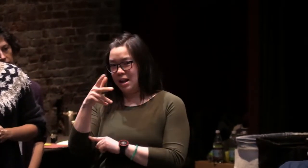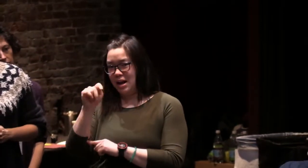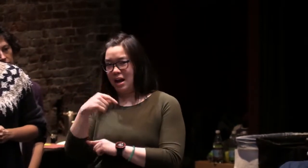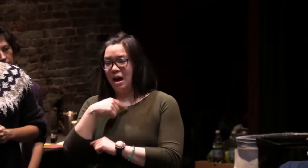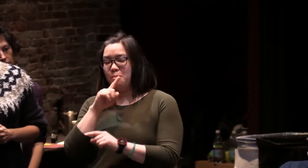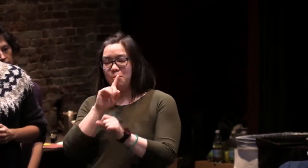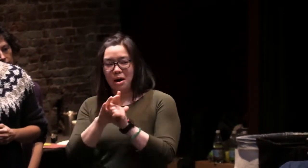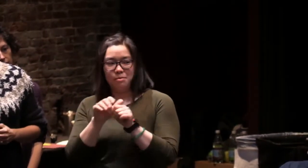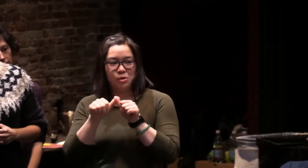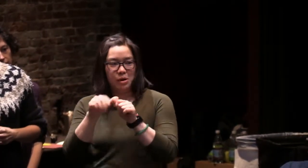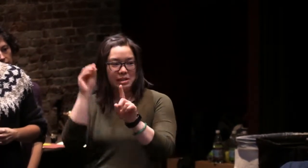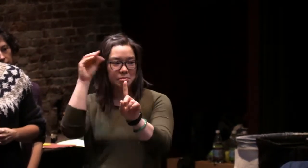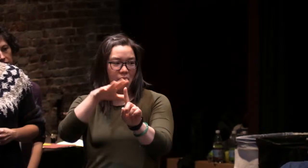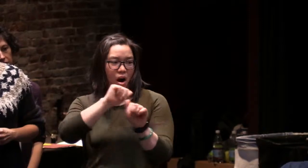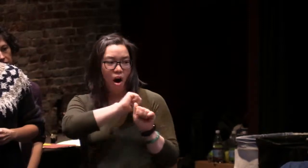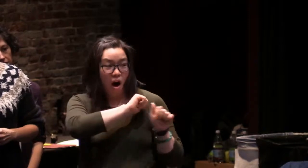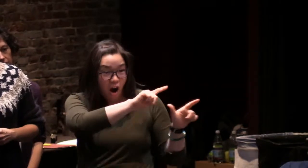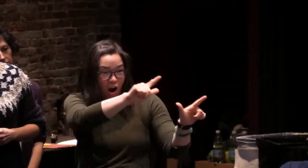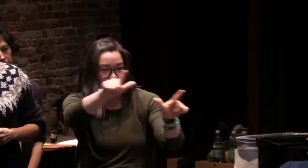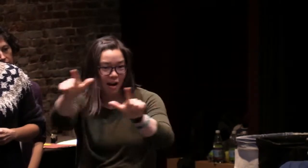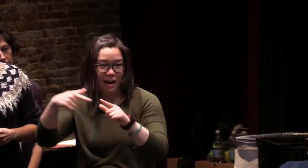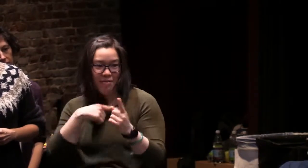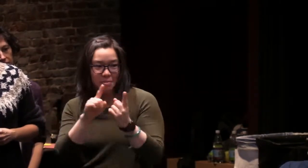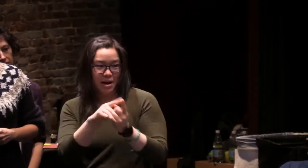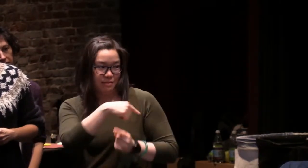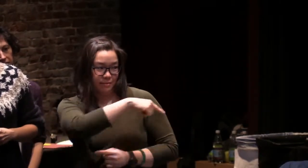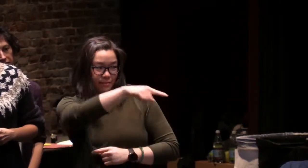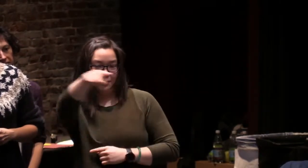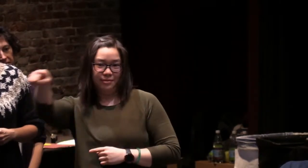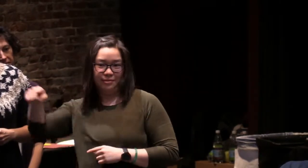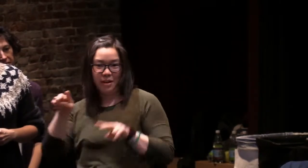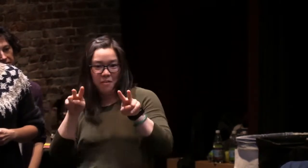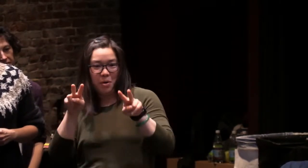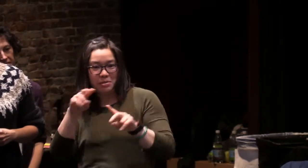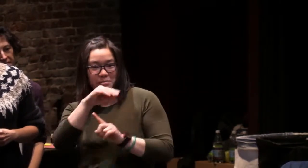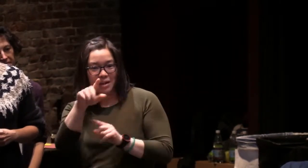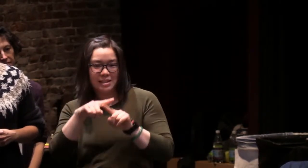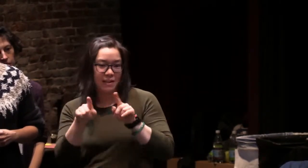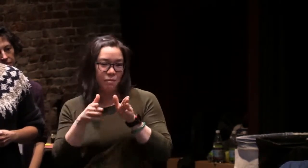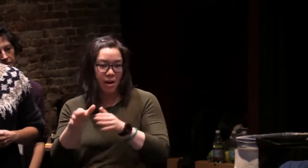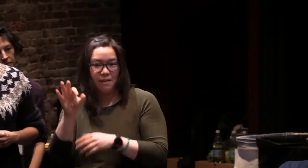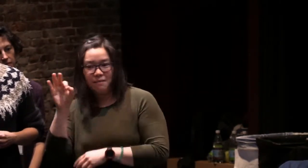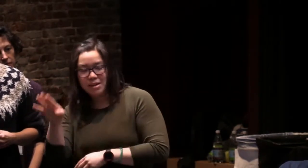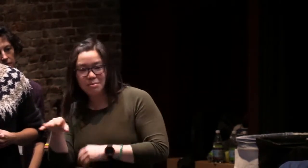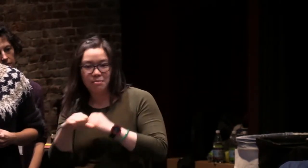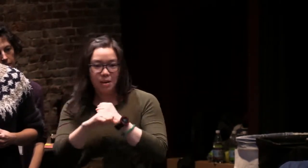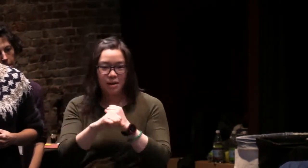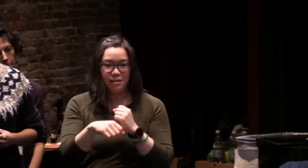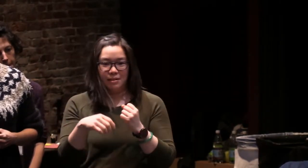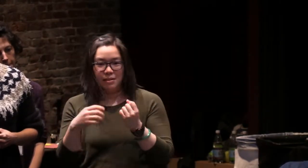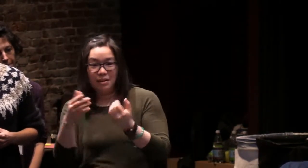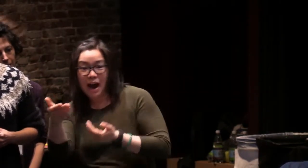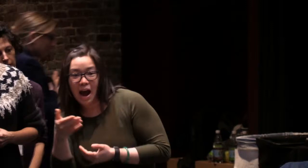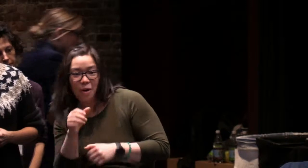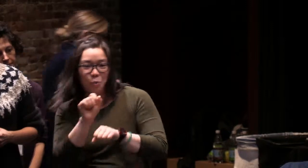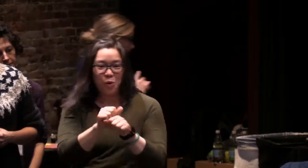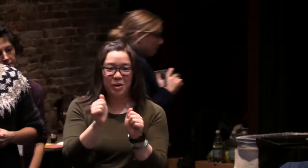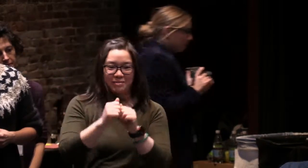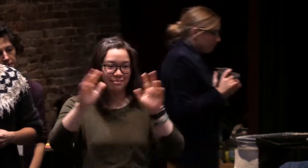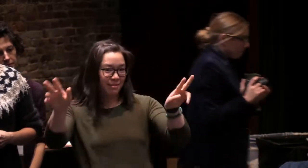As long as I've been working with Deaf Spotlight, I am committed to looking for different ways to stay in touch with you,